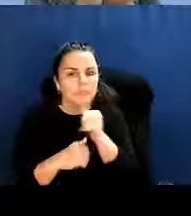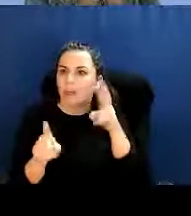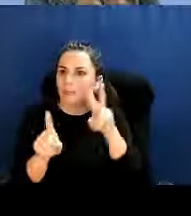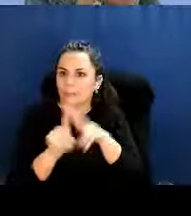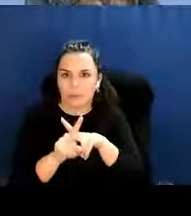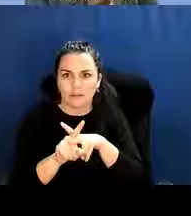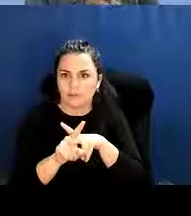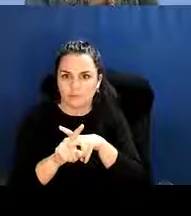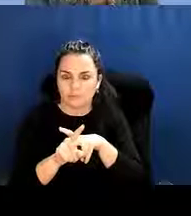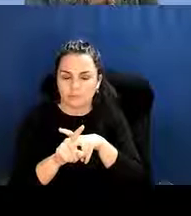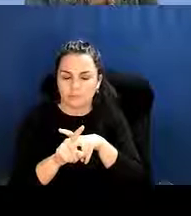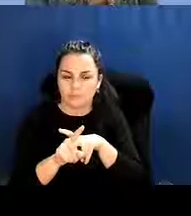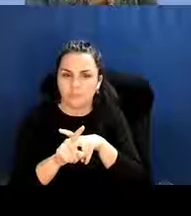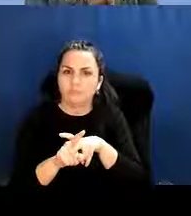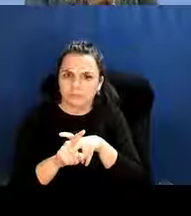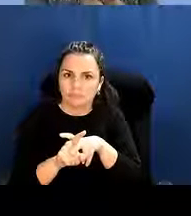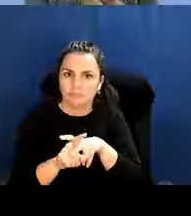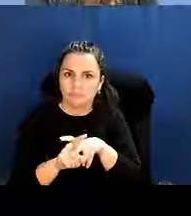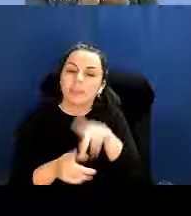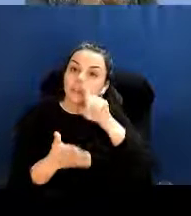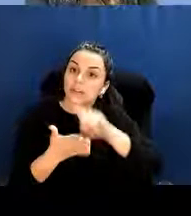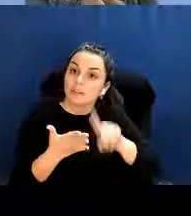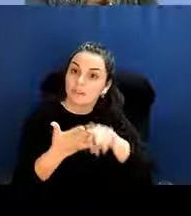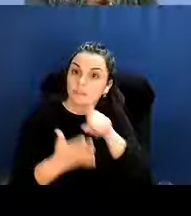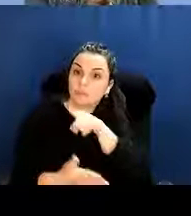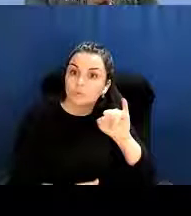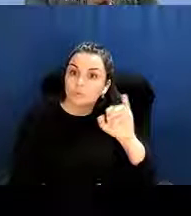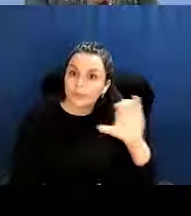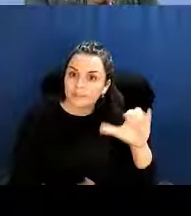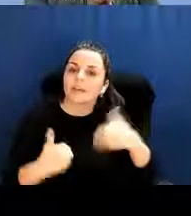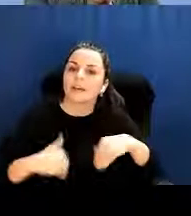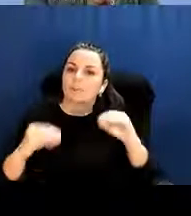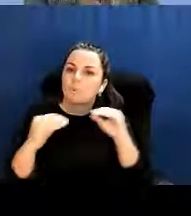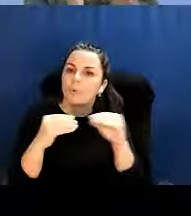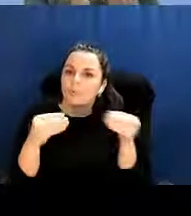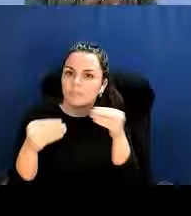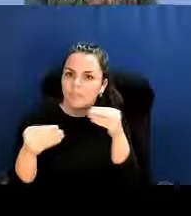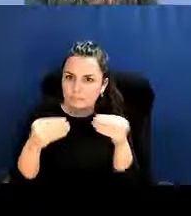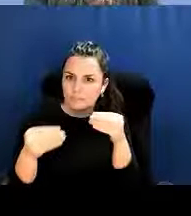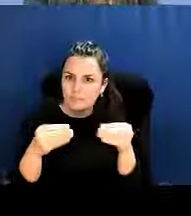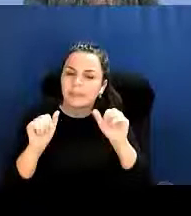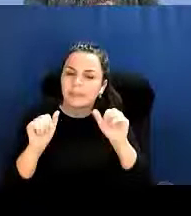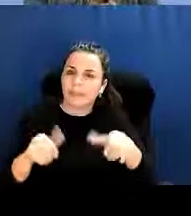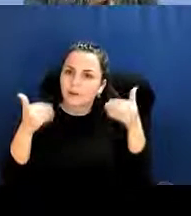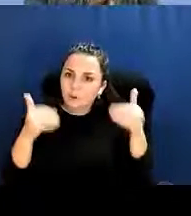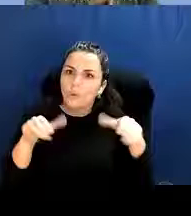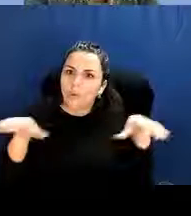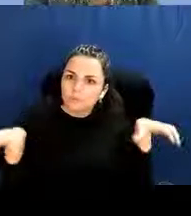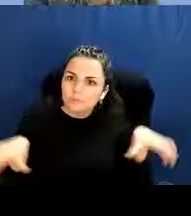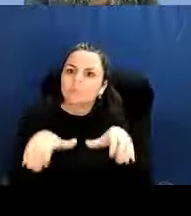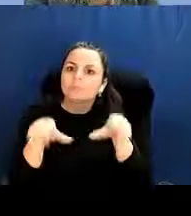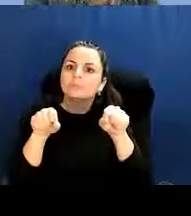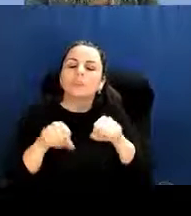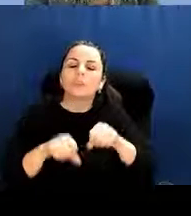Investigators and institutions would have the flexibility to do the research outside of those regulations,